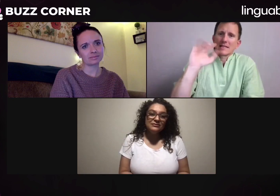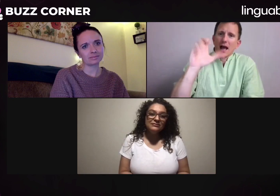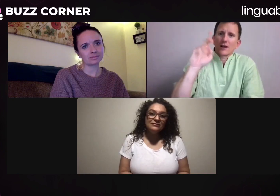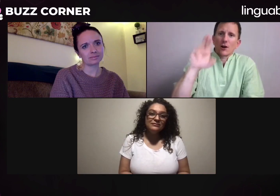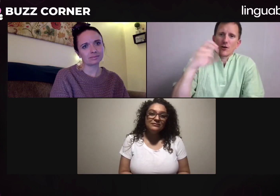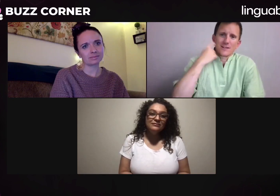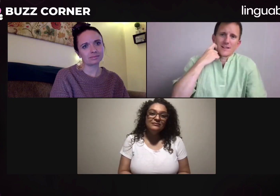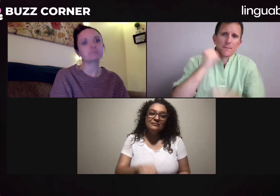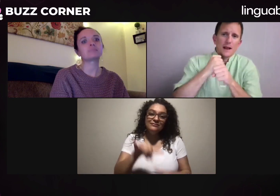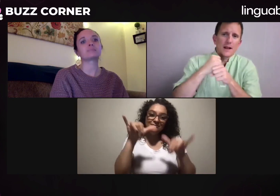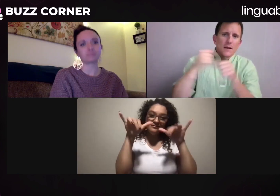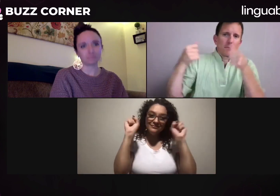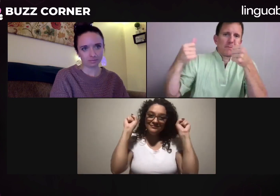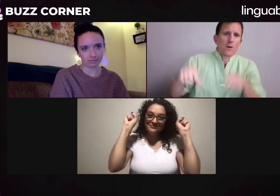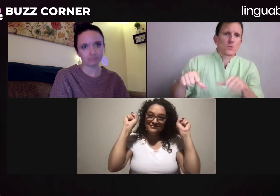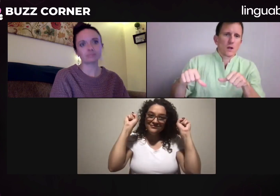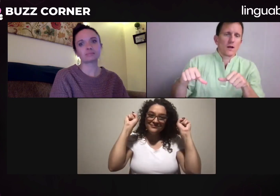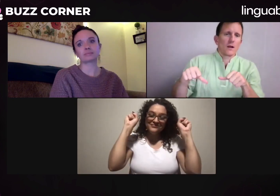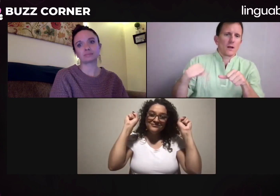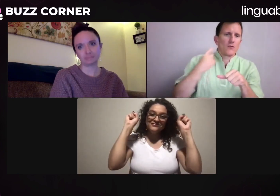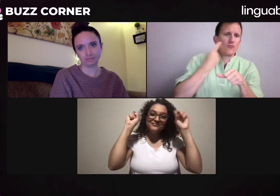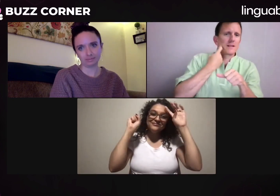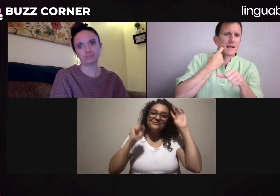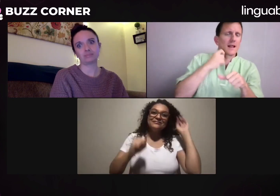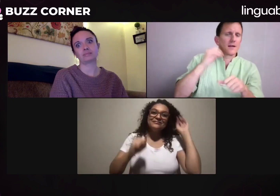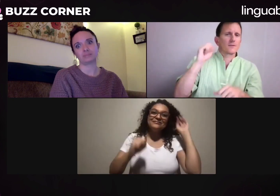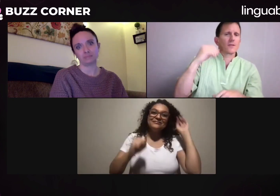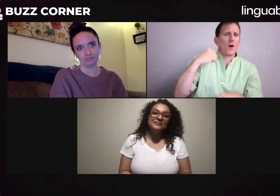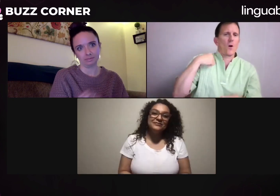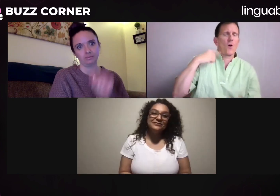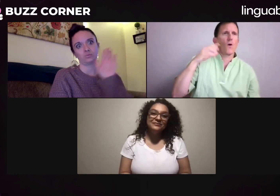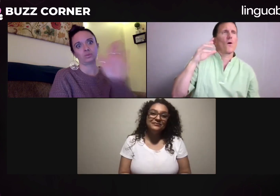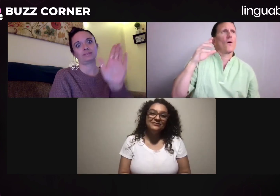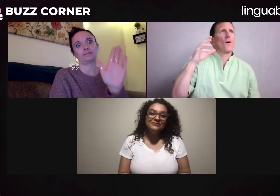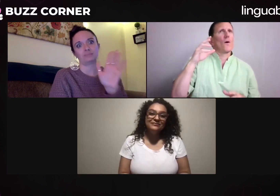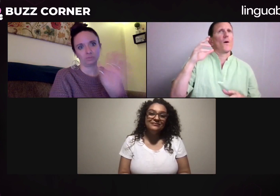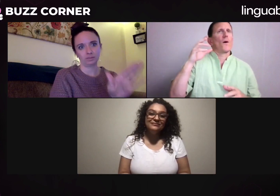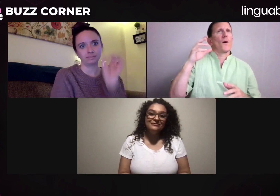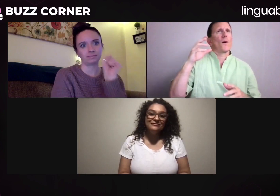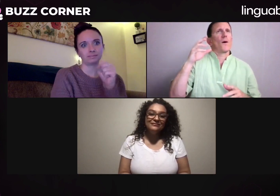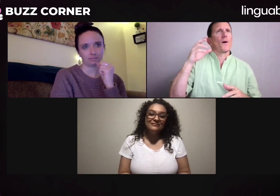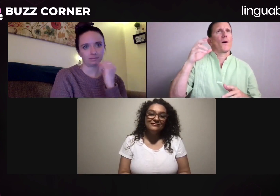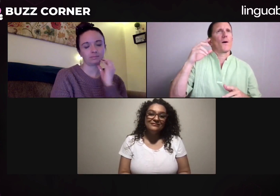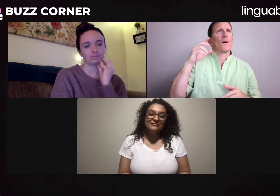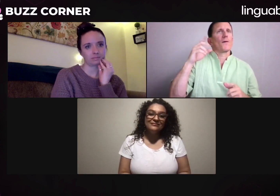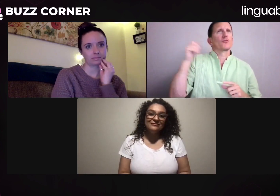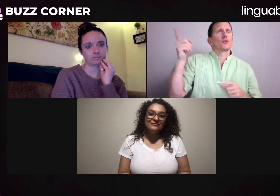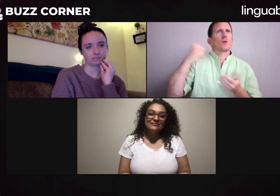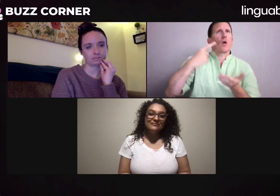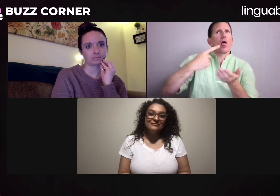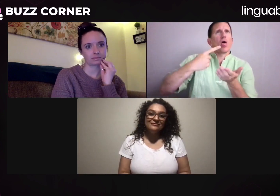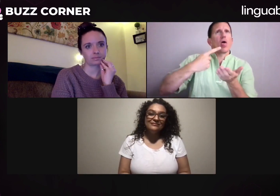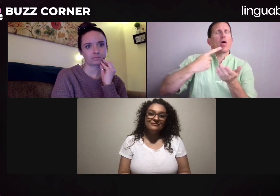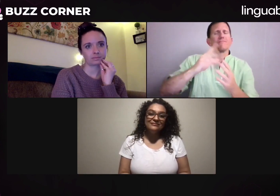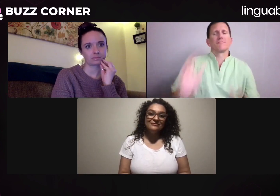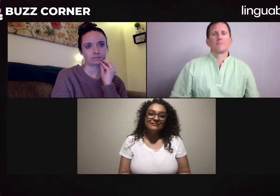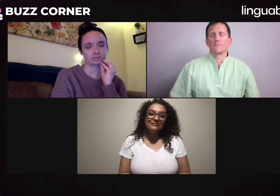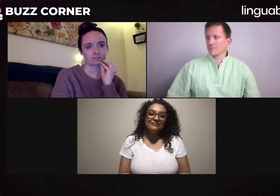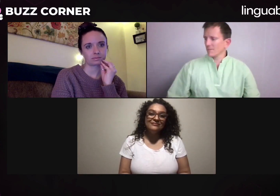Elsie Stacker just made a post recently. See? Mhm. Oh goodness. I forgot.